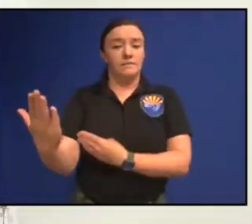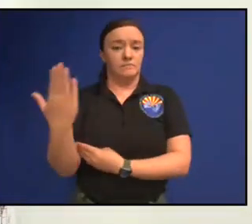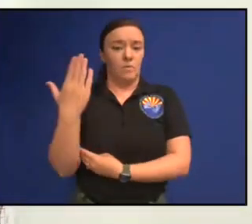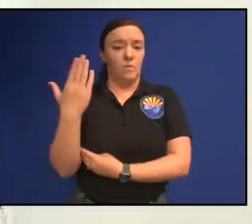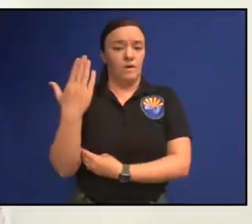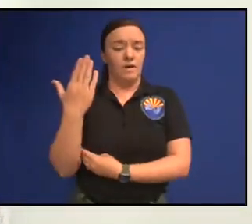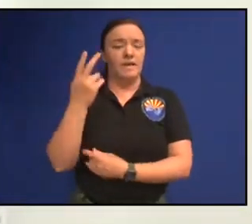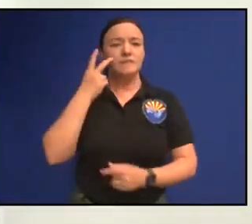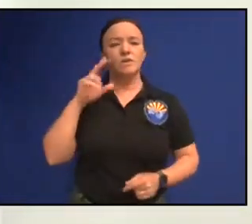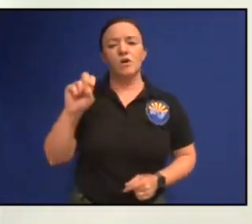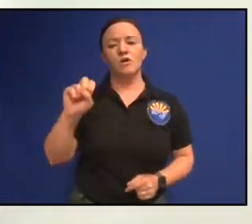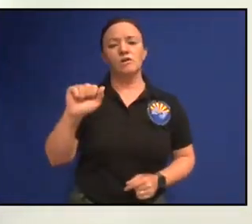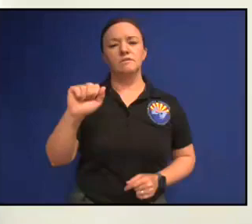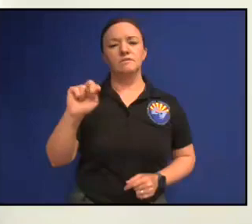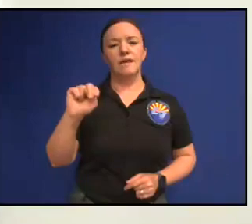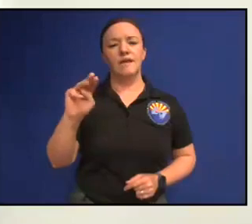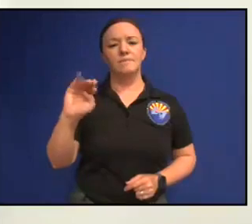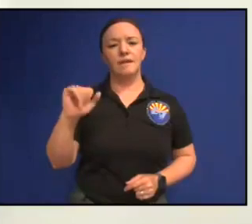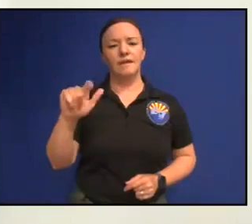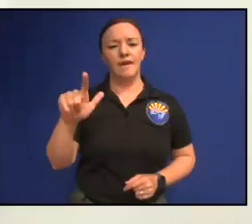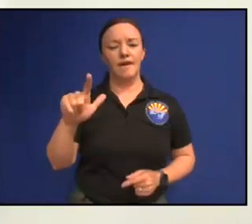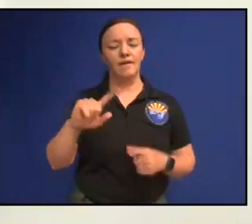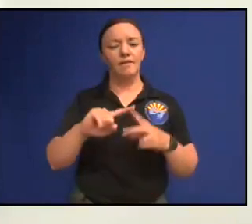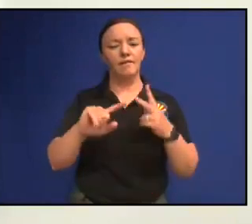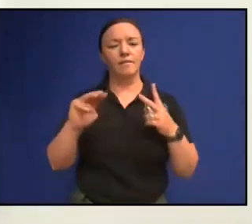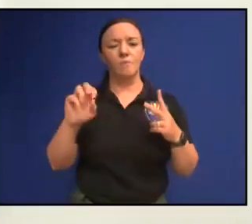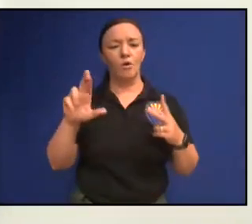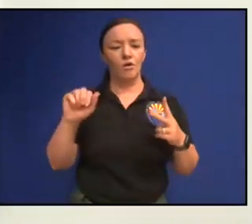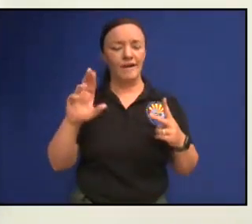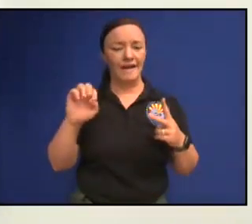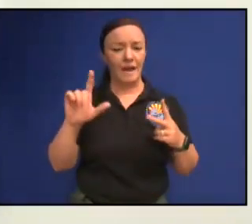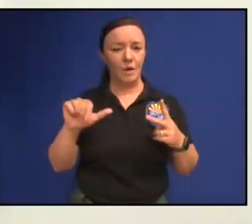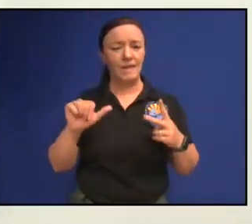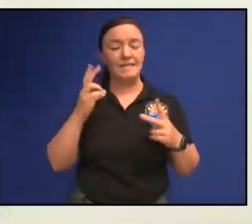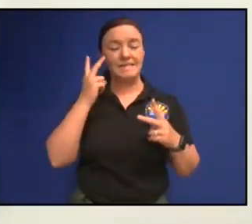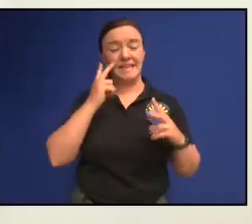CRISTO ARE. YOU CAN SEE THOSE CLOUDS STACKING UP IN A HARD LINE